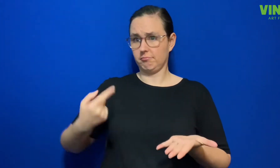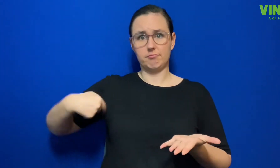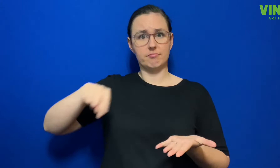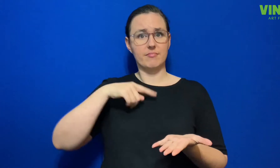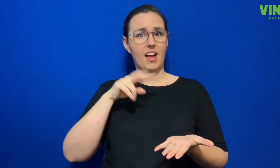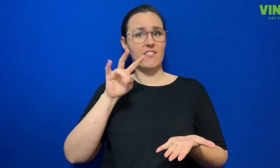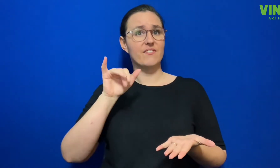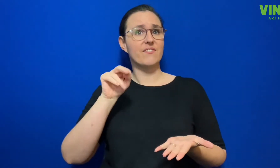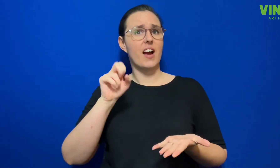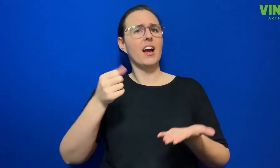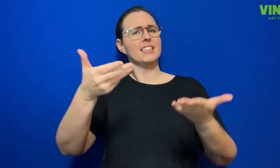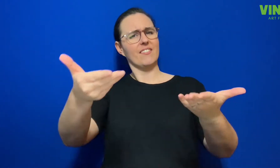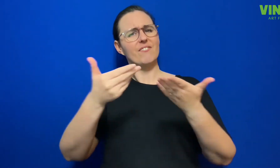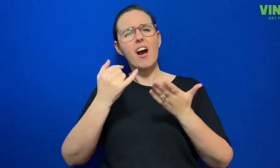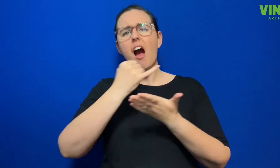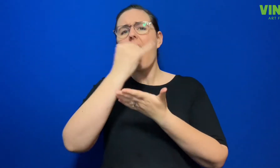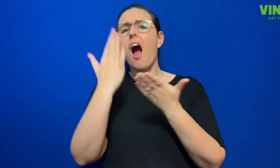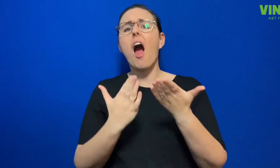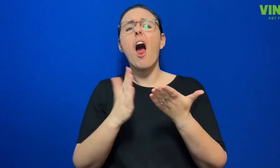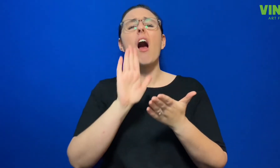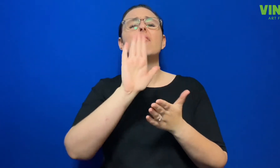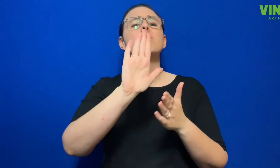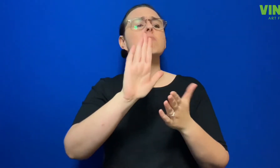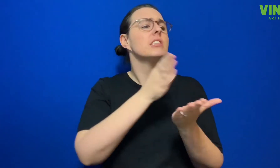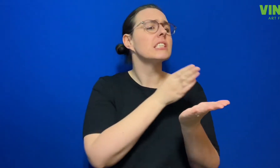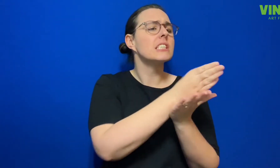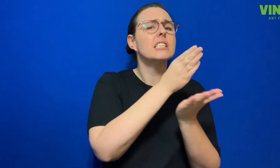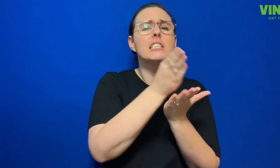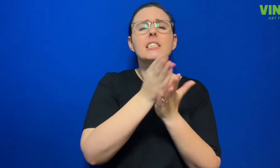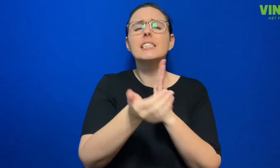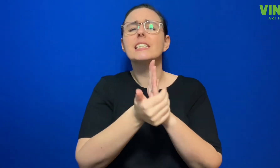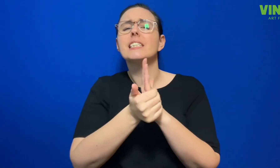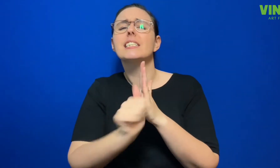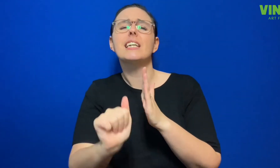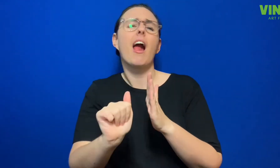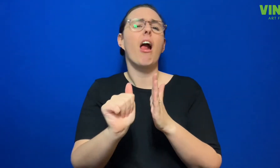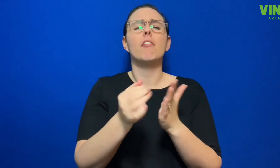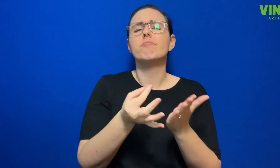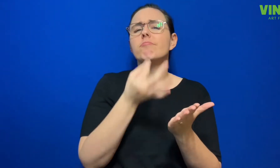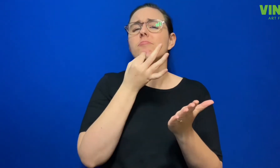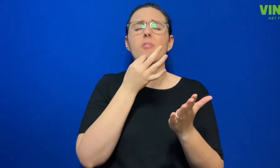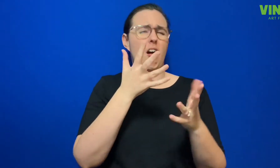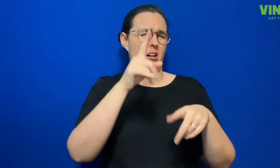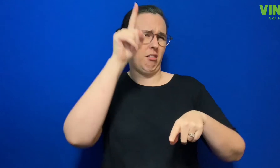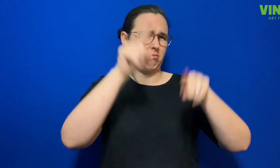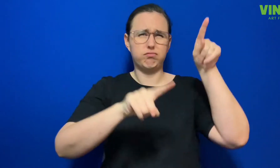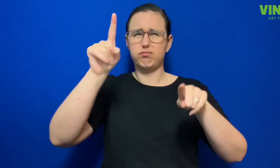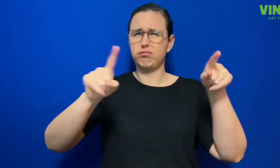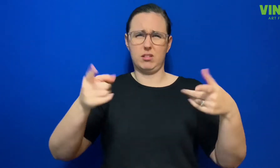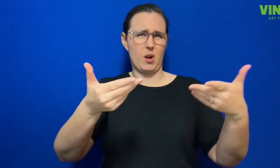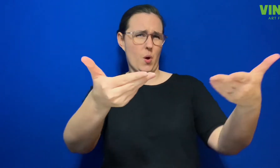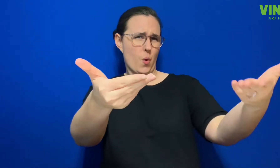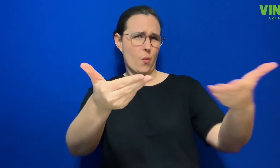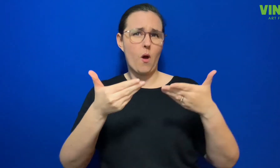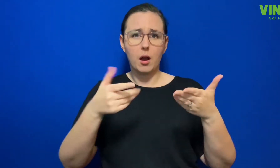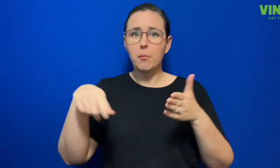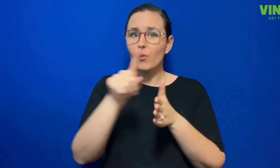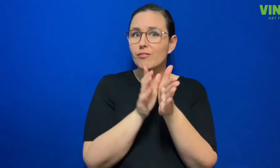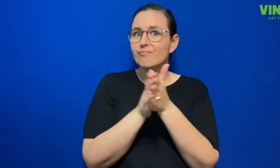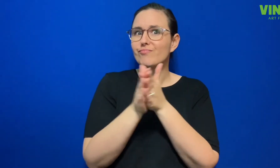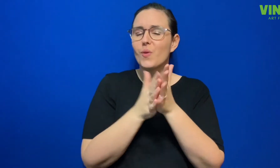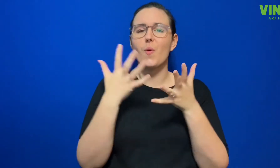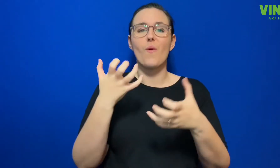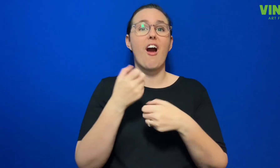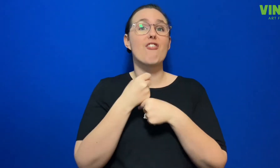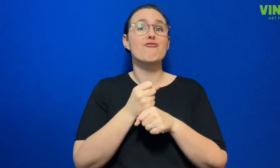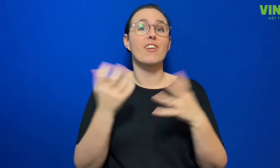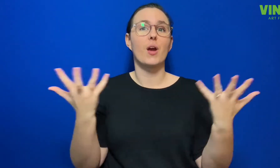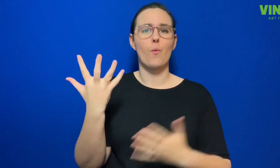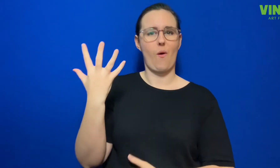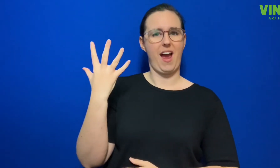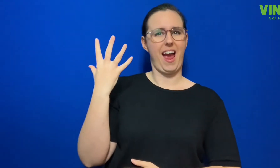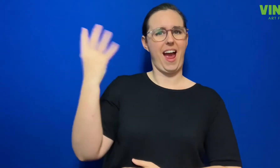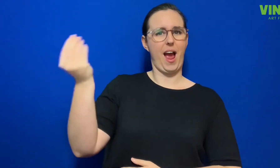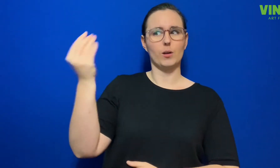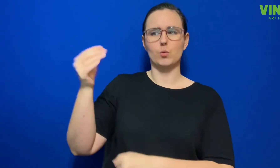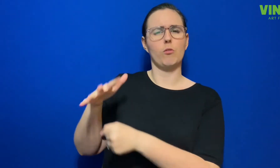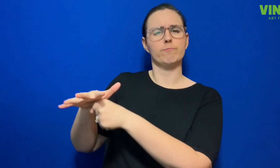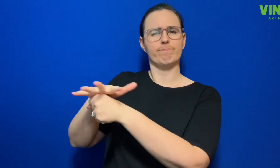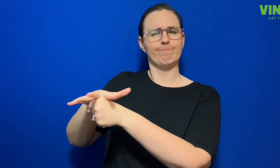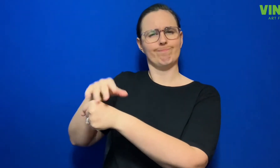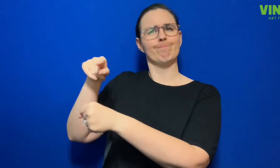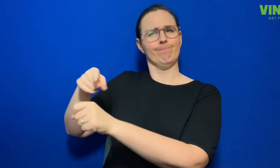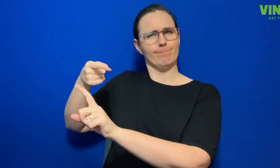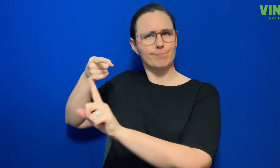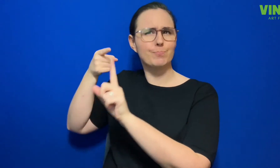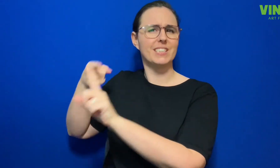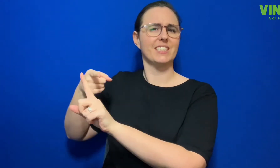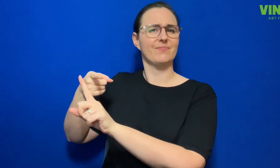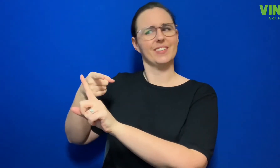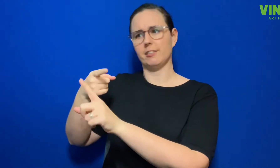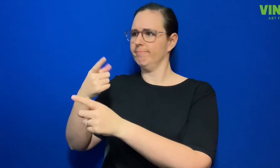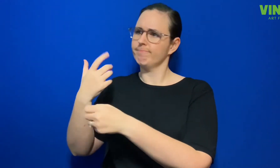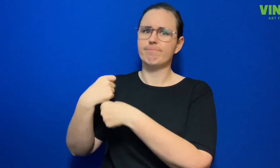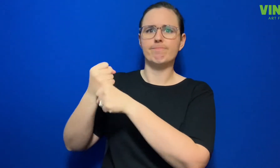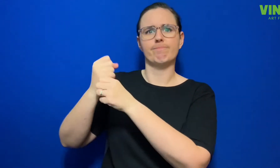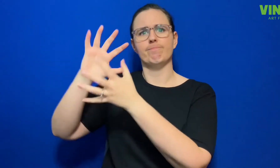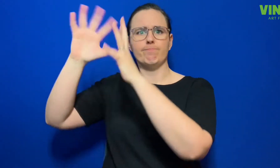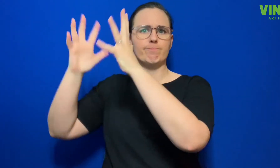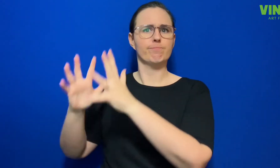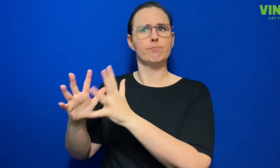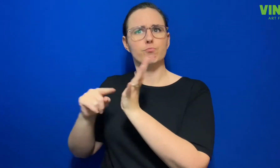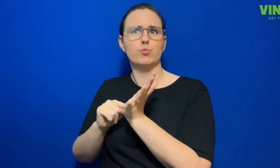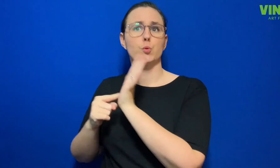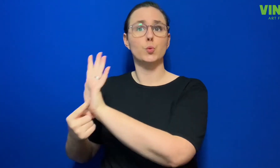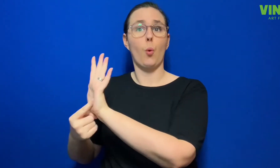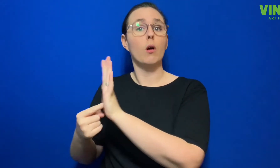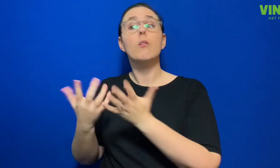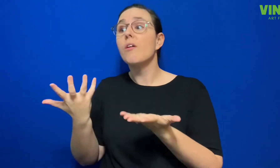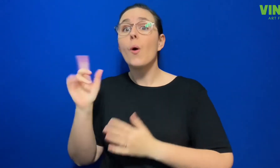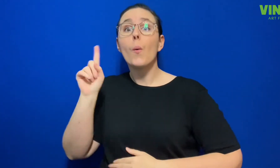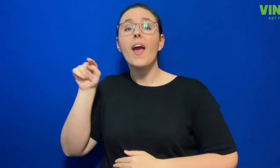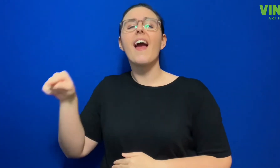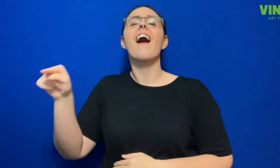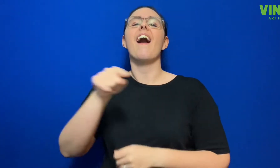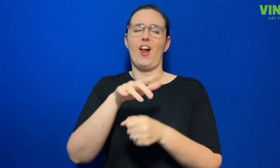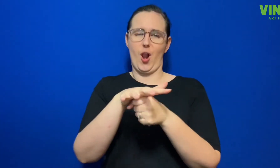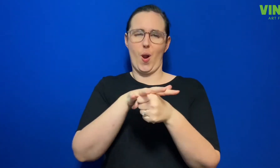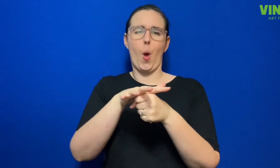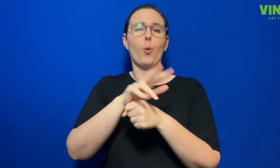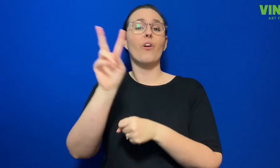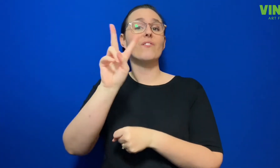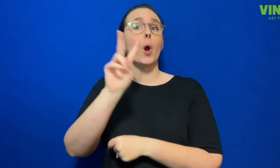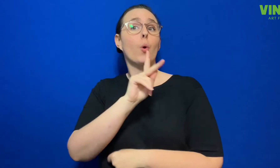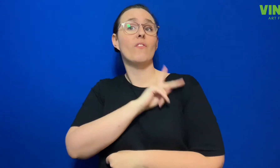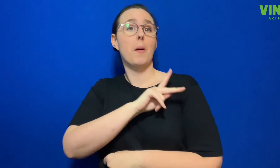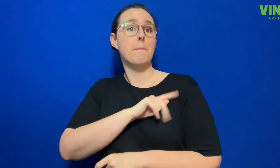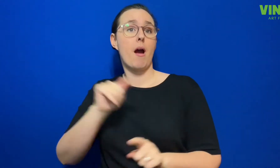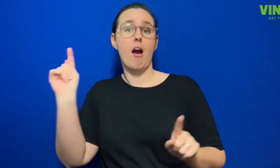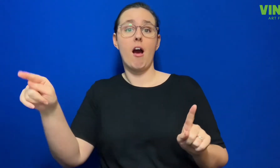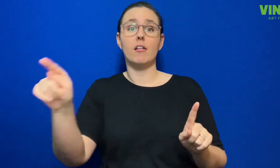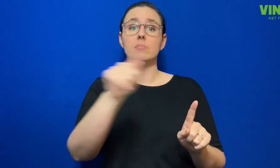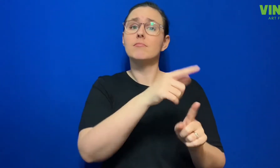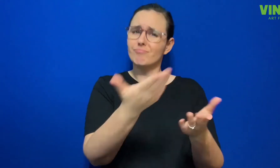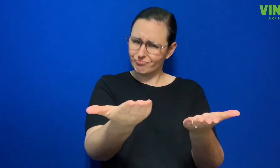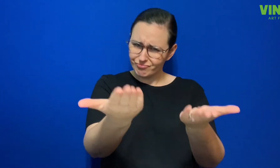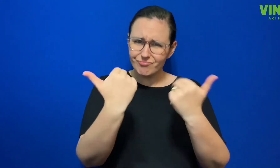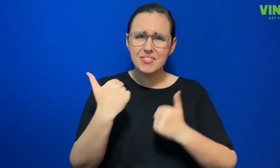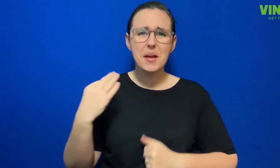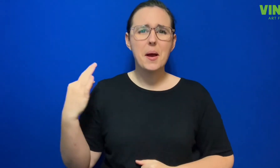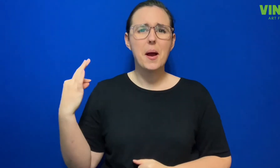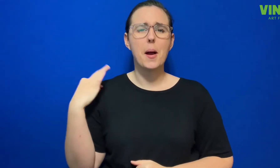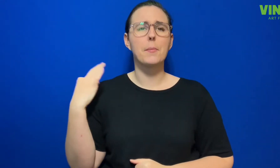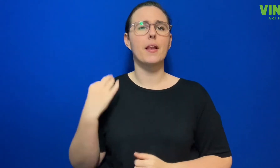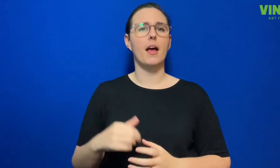Vines invites artists of all disciplines interested in creating outdoor site-specific works at local Vancouver parks to apply.